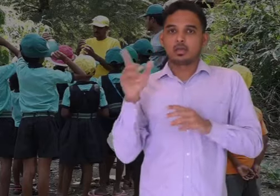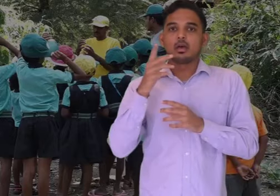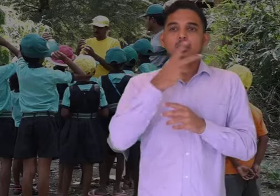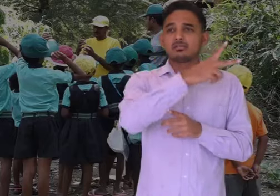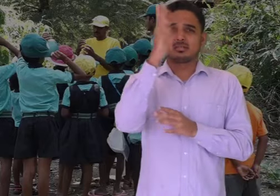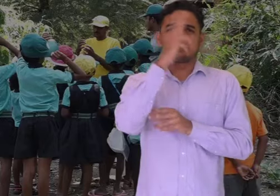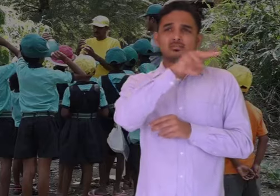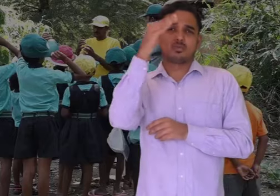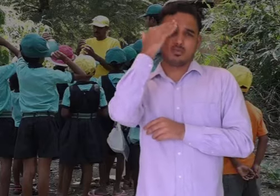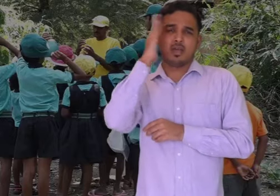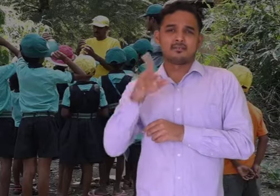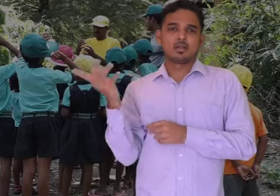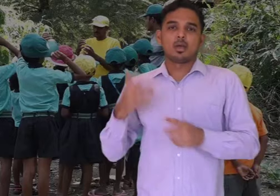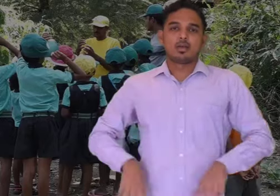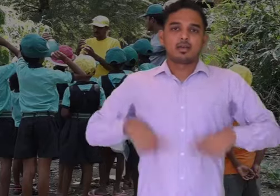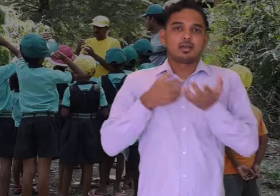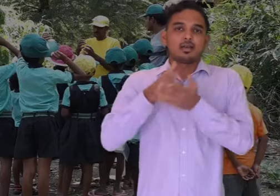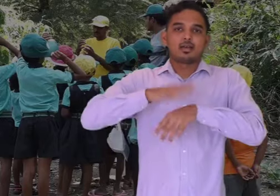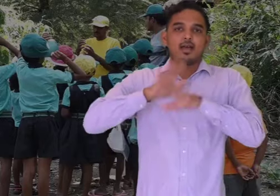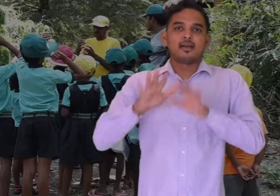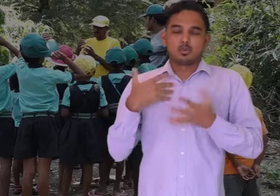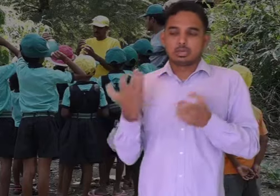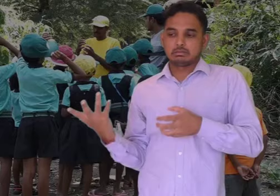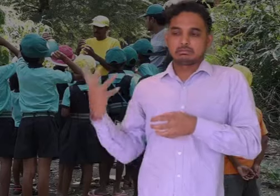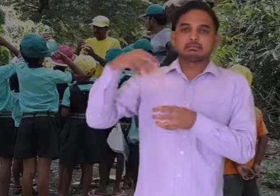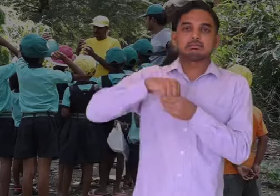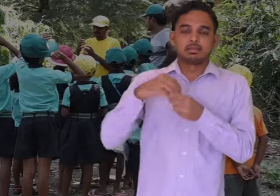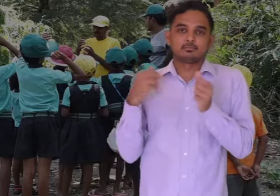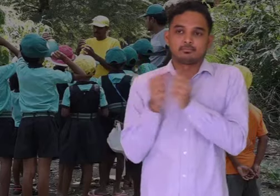connect the pictures with the real objects